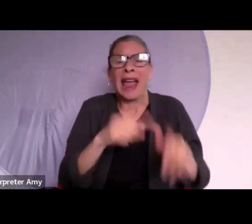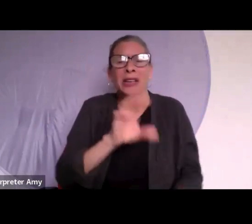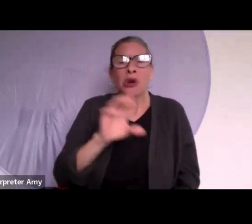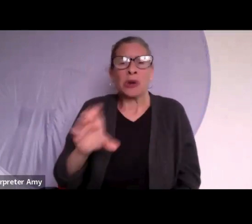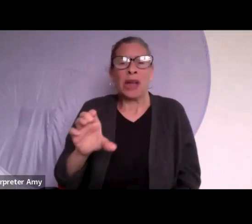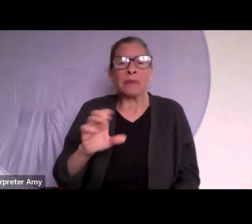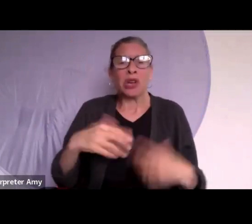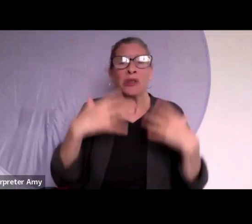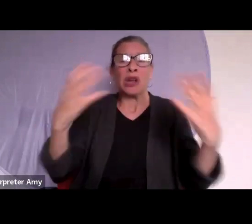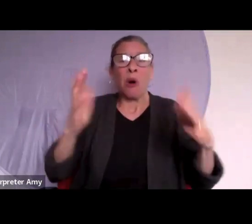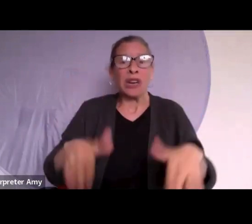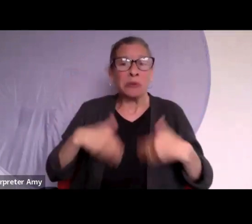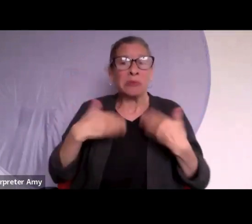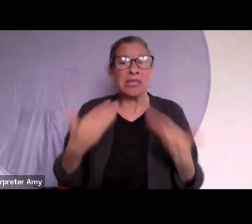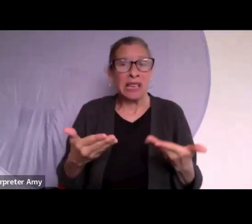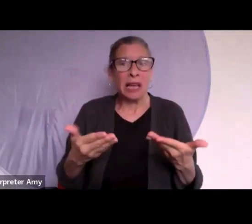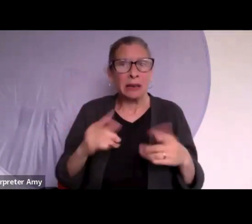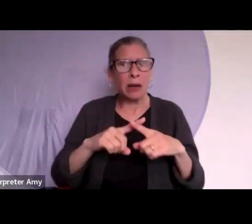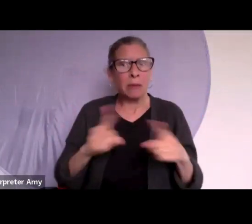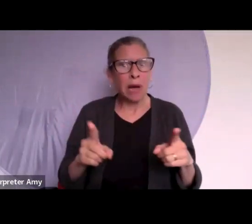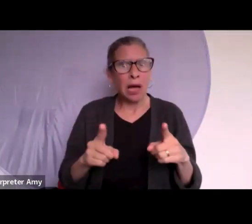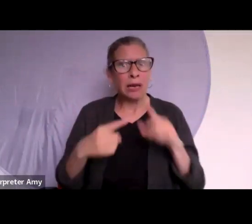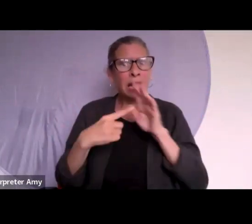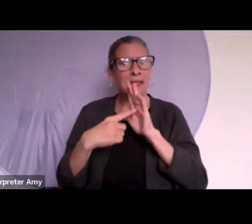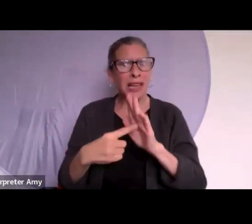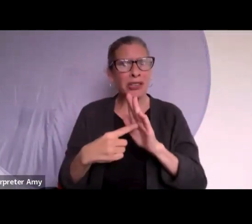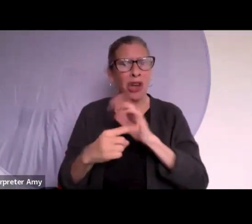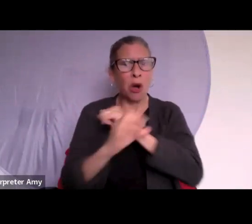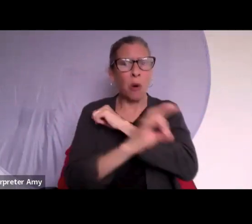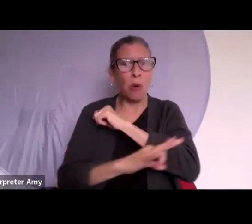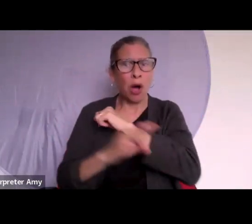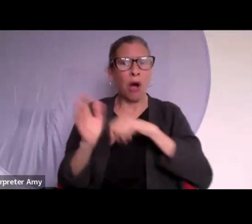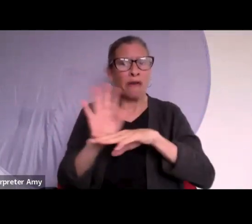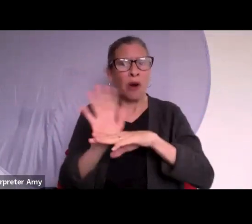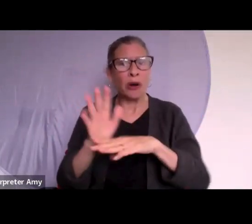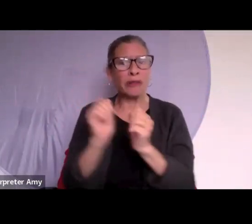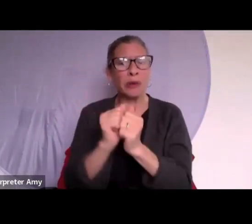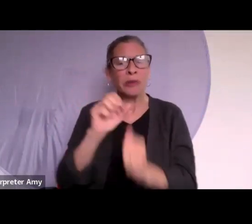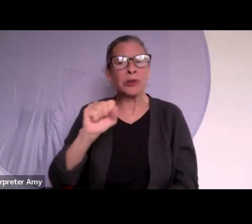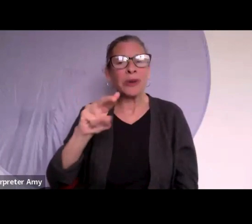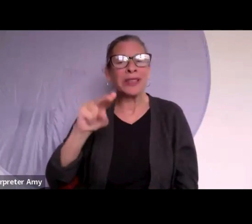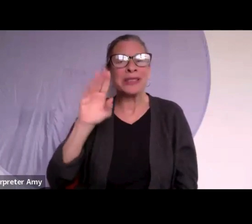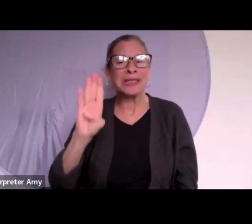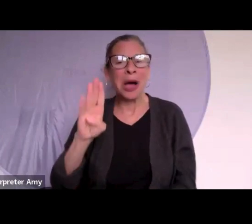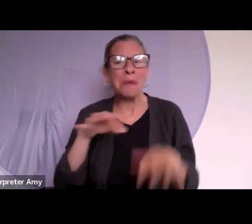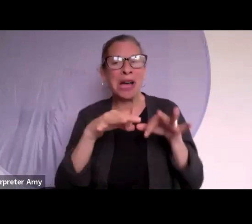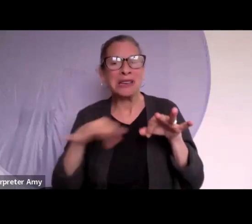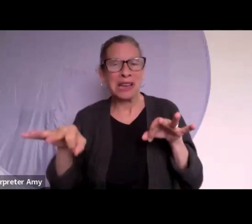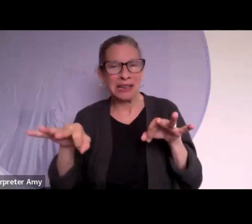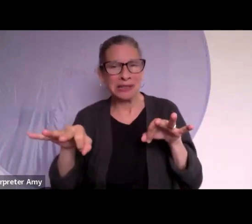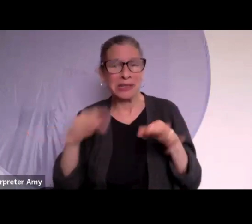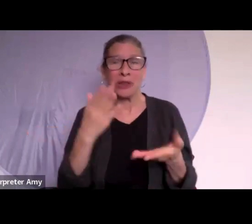foreign films with subtitles. So they're just possibly not showing it right. Obviously, this will really broaden their